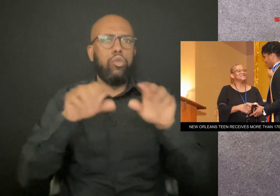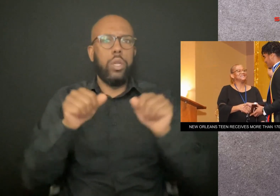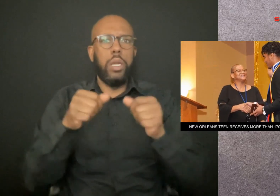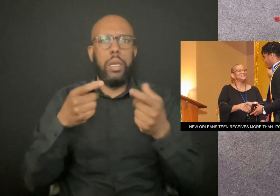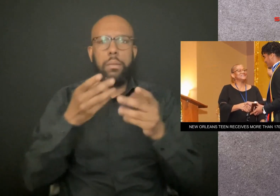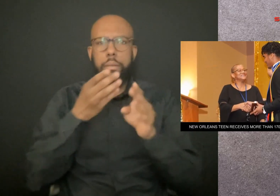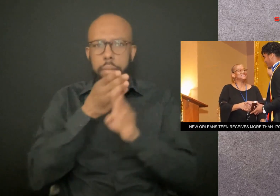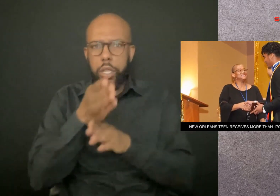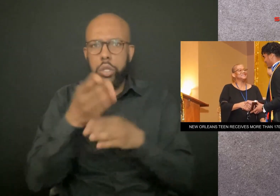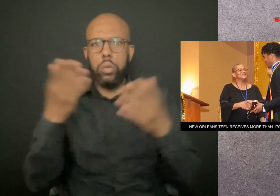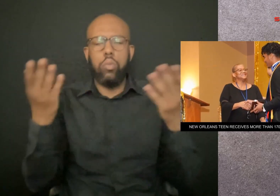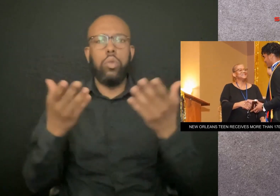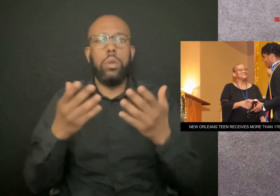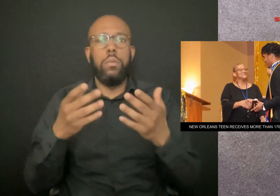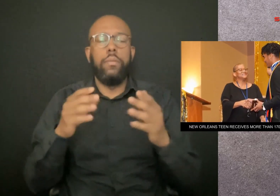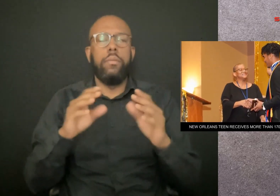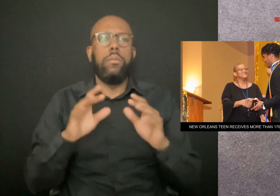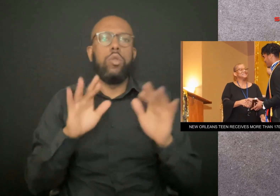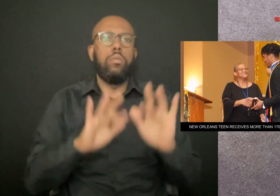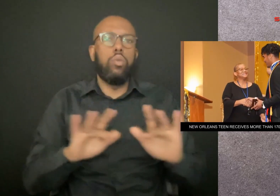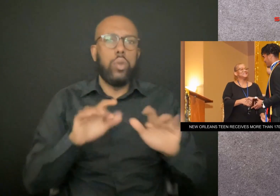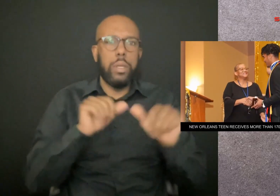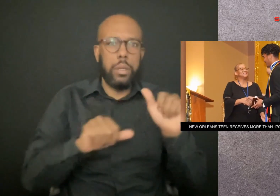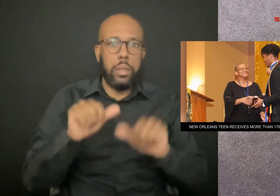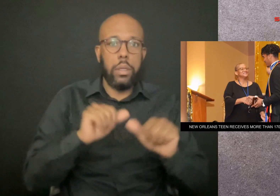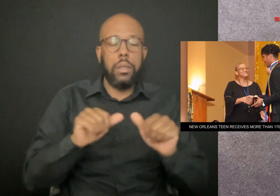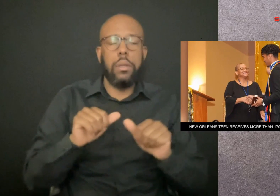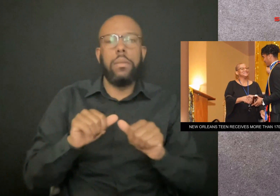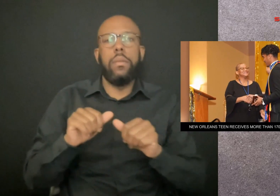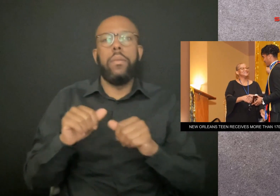in computer science and criminal justice